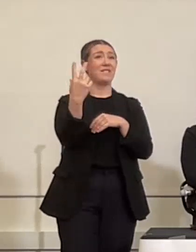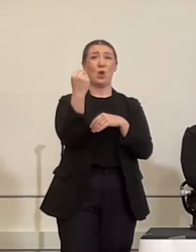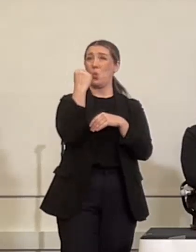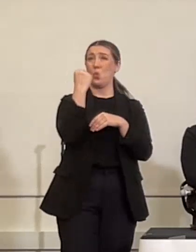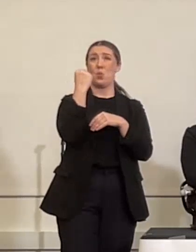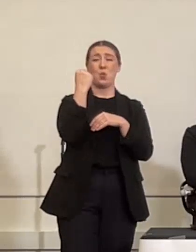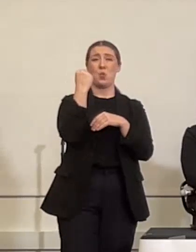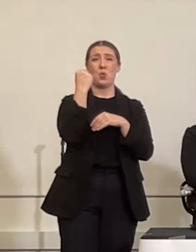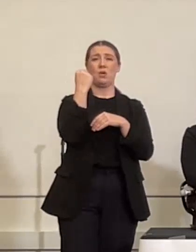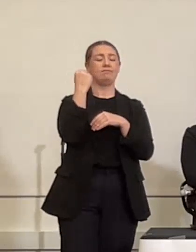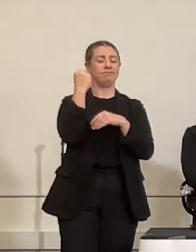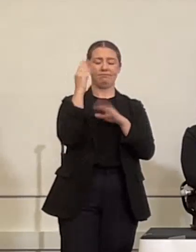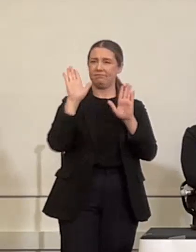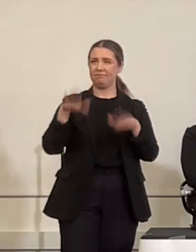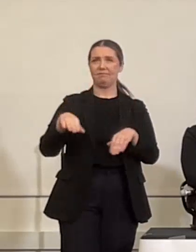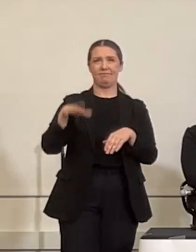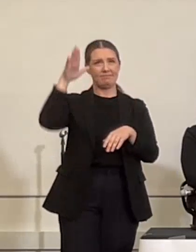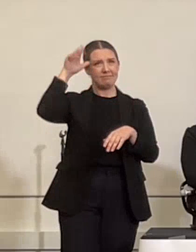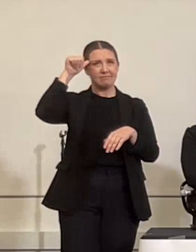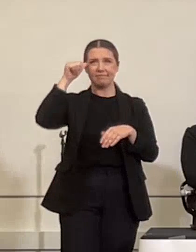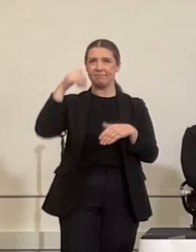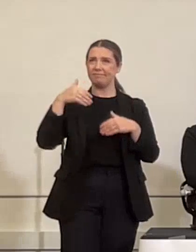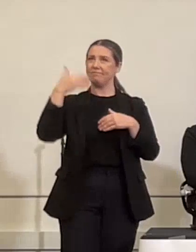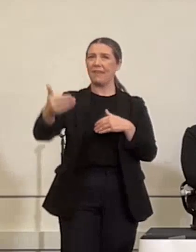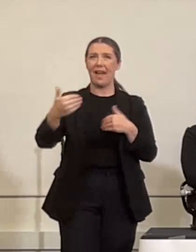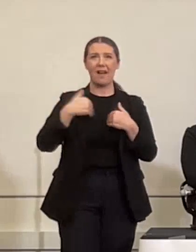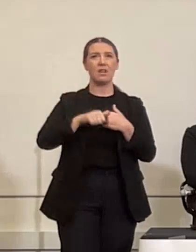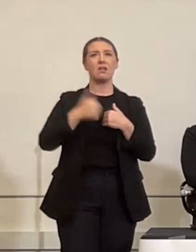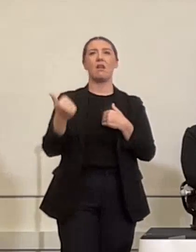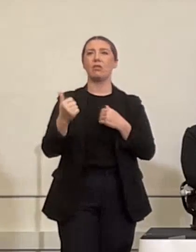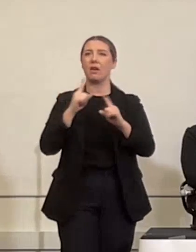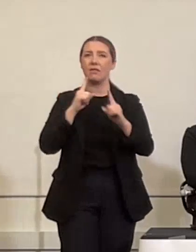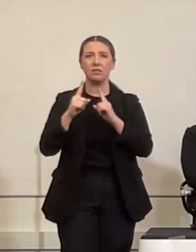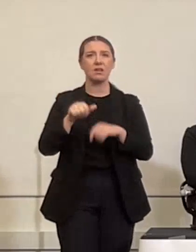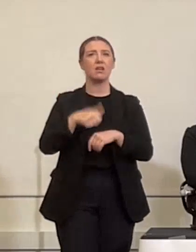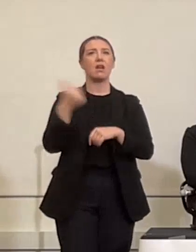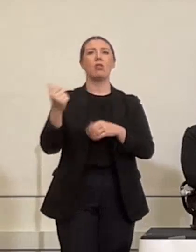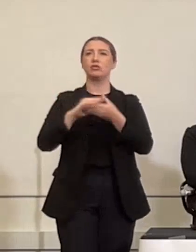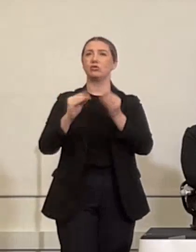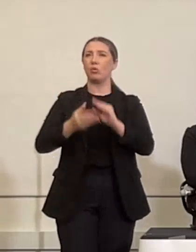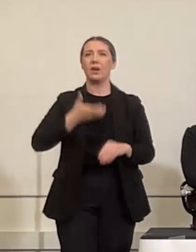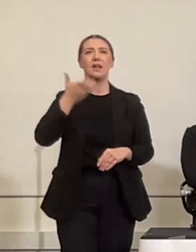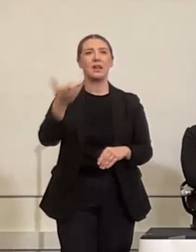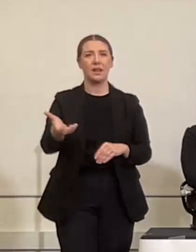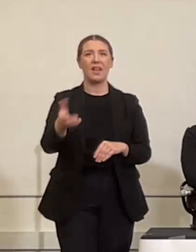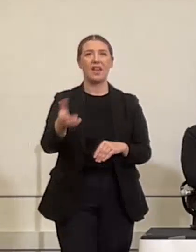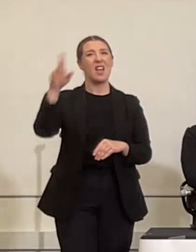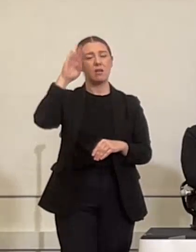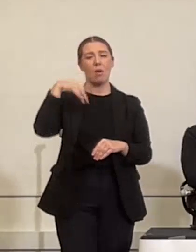tomorrow, we're going to have a different conversation. I'm going to have a different story to tell. And they know that I'm going to keep coming back.